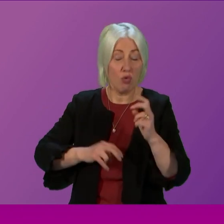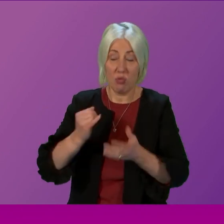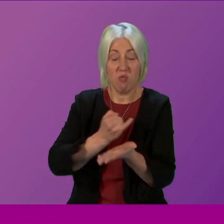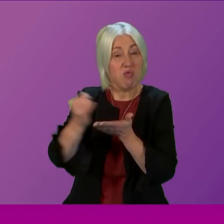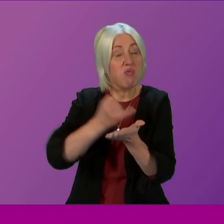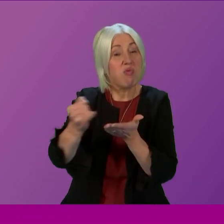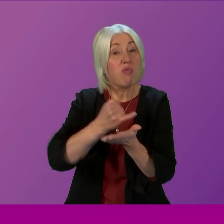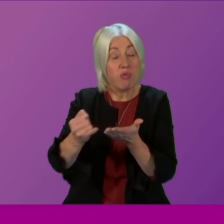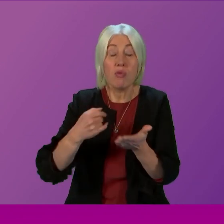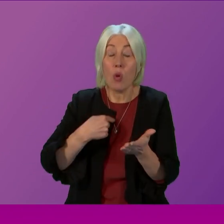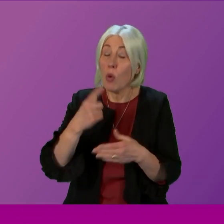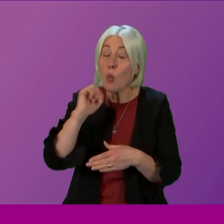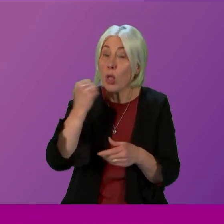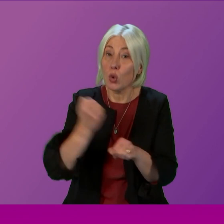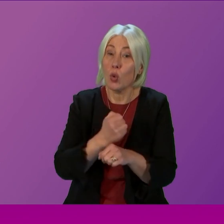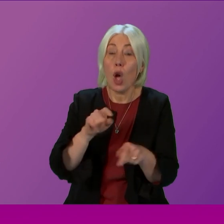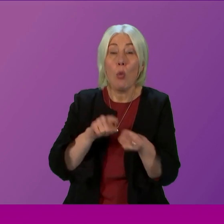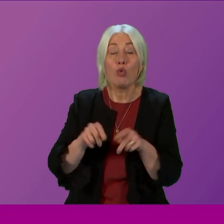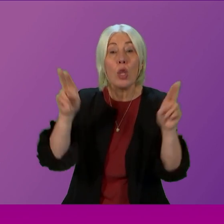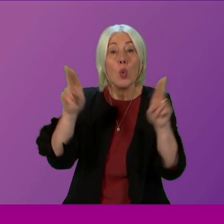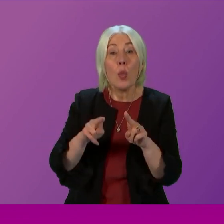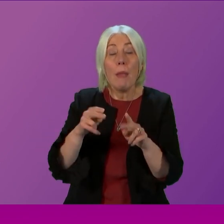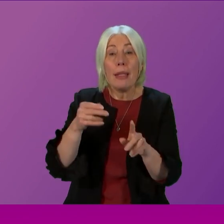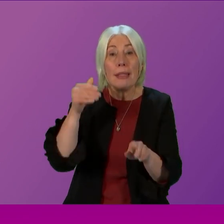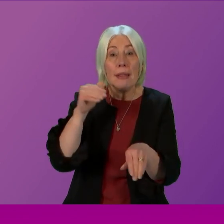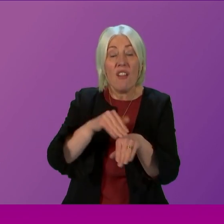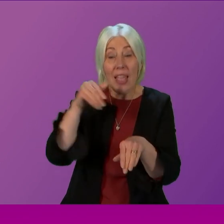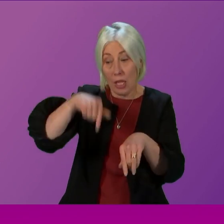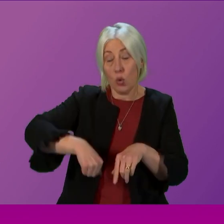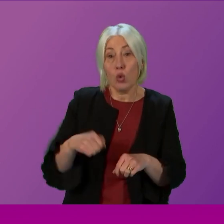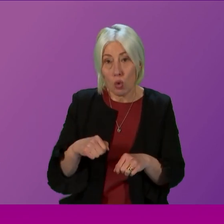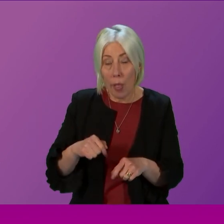do everything possible to limit the damage that it does to Scotland. However, giving UK ministers